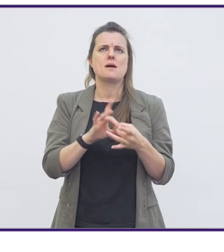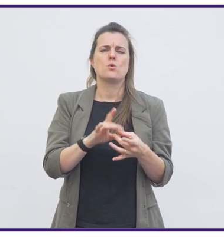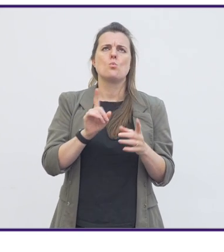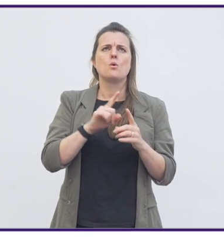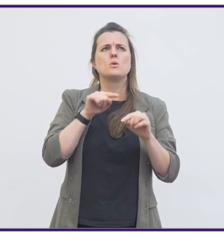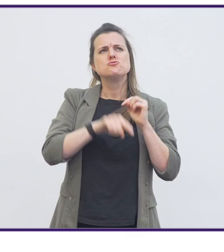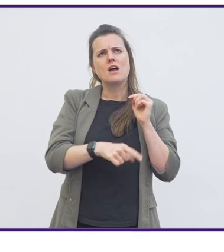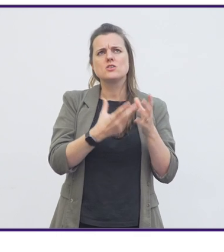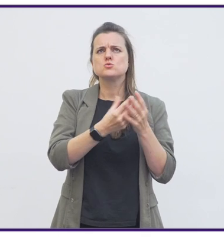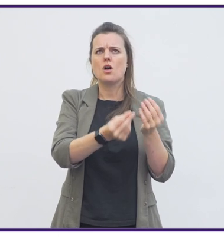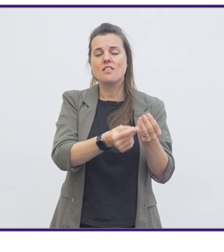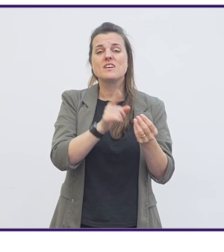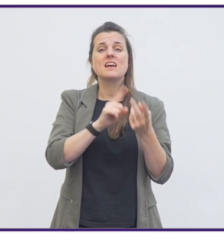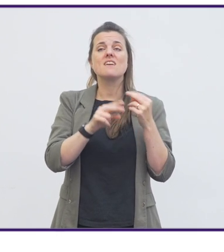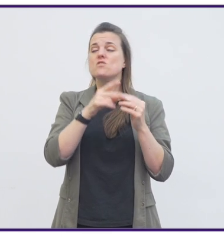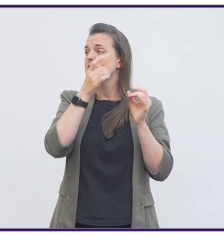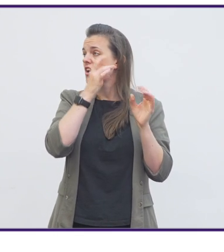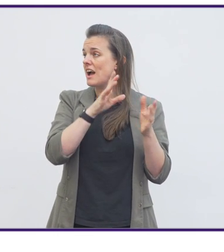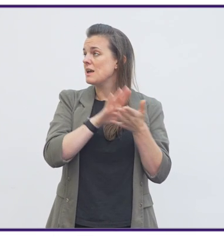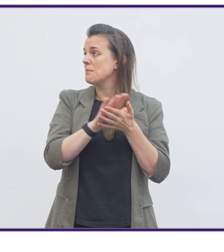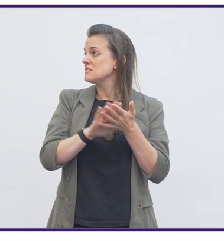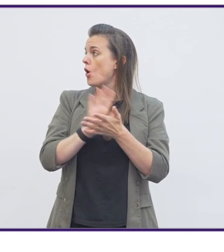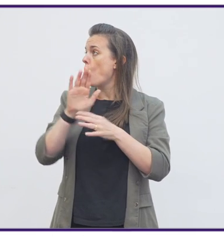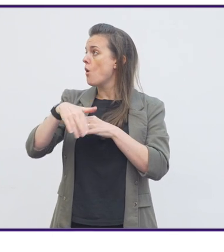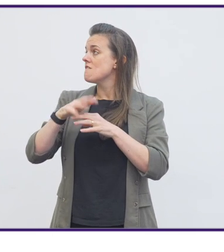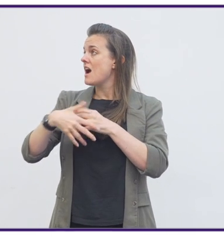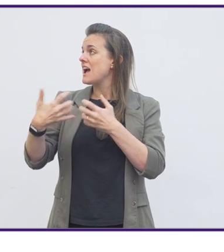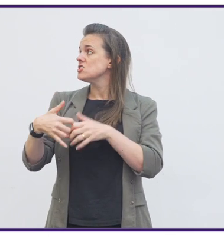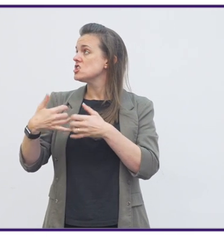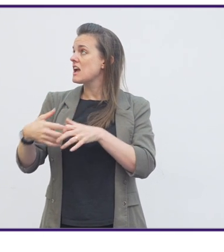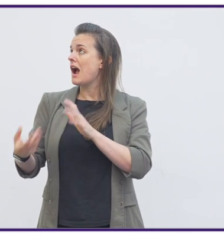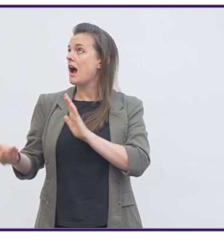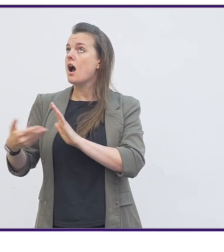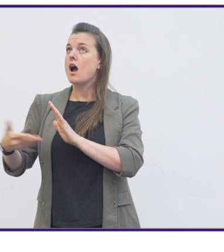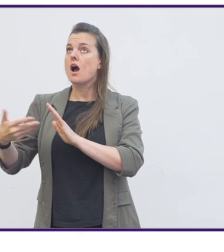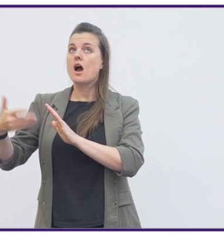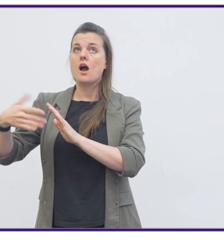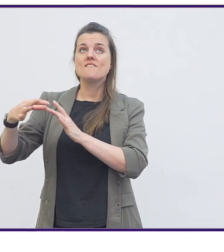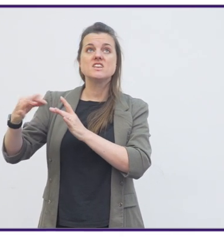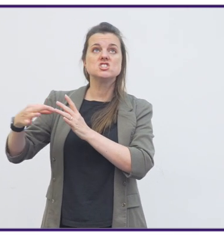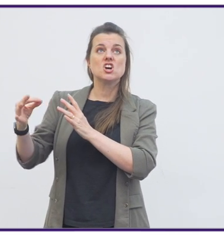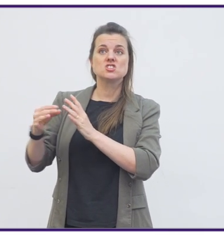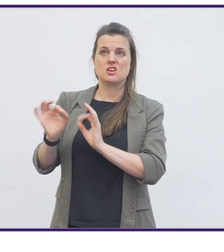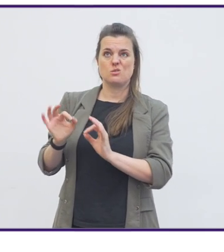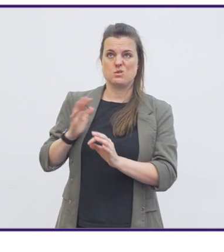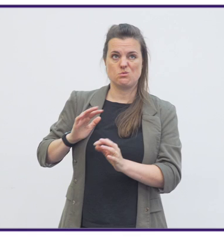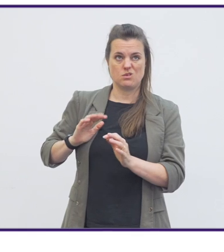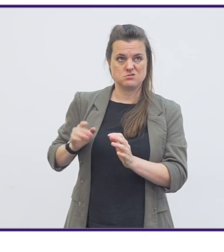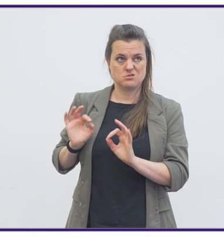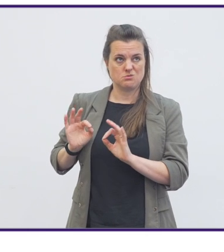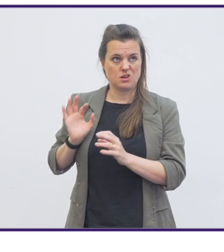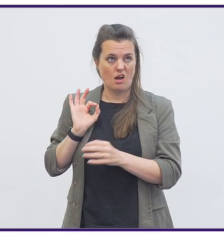If you don't, it's easy to over-engineer and add features that nobody asked for, but if you keep those core values in mind,